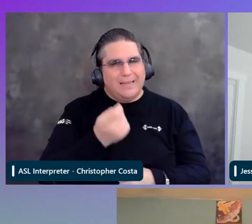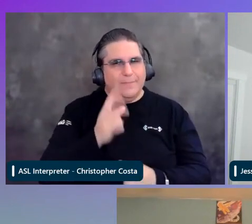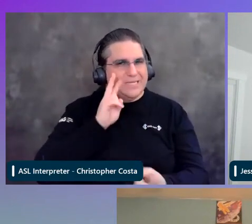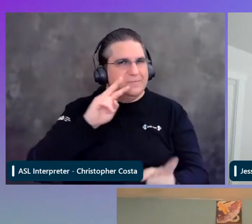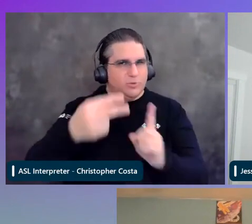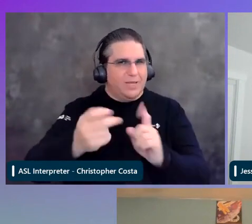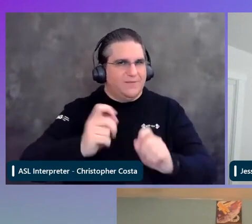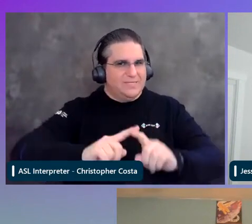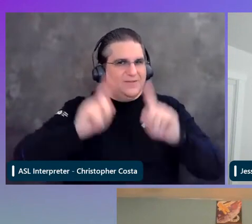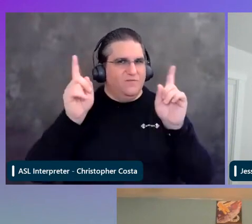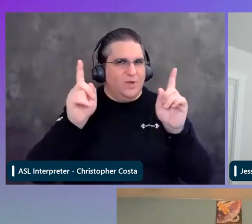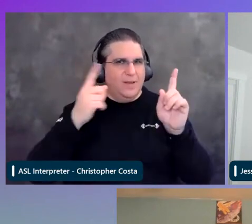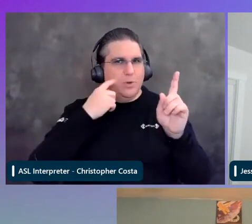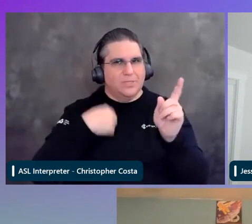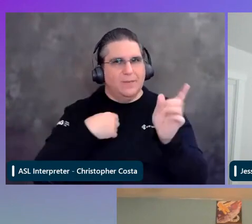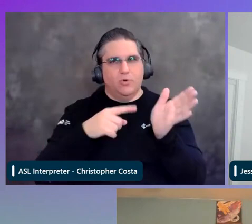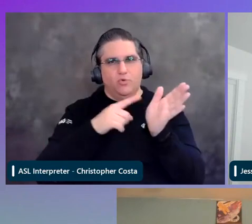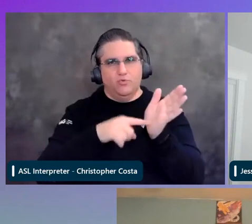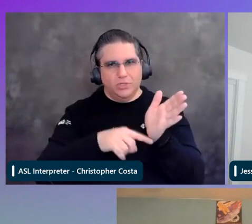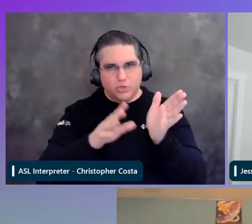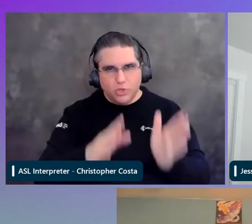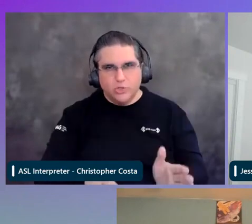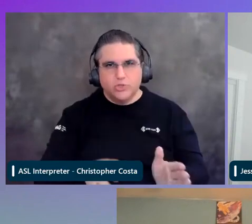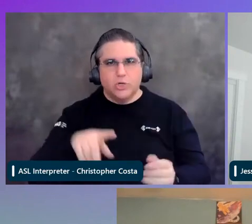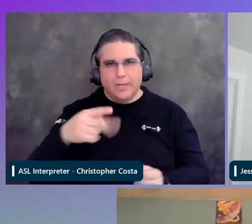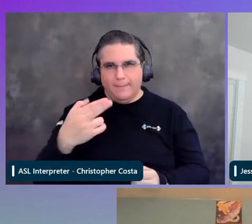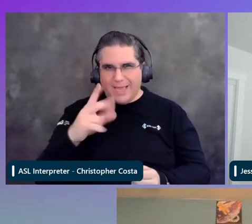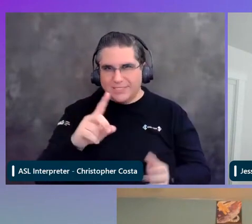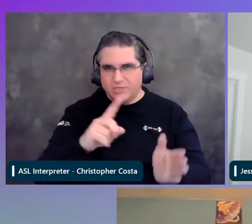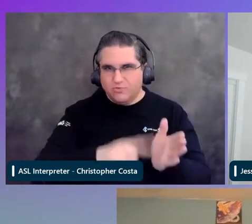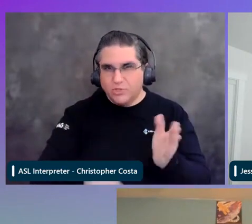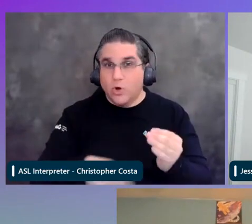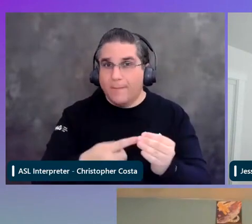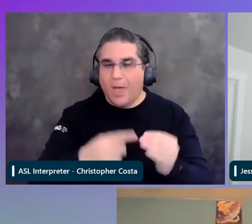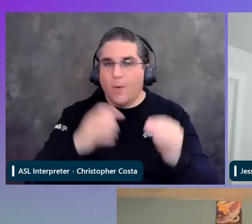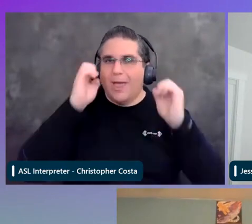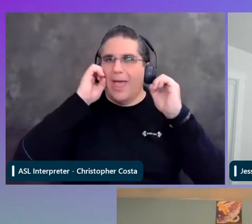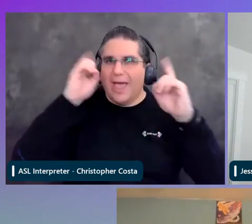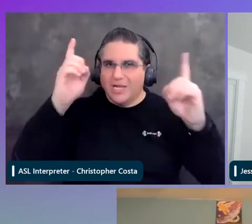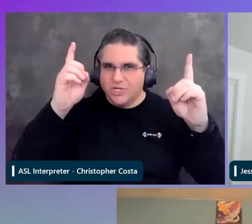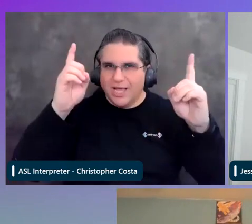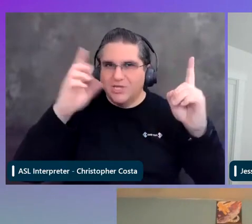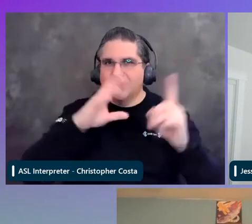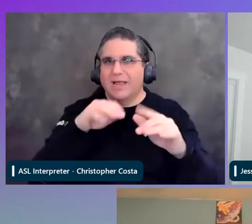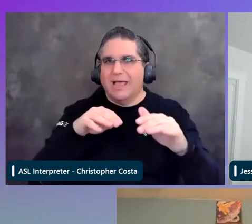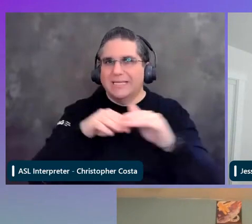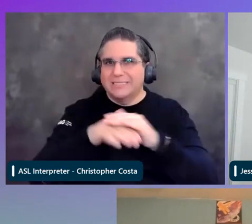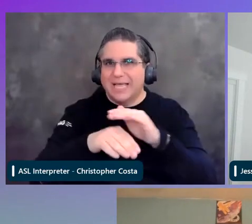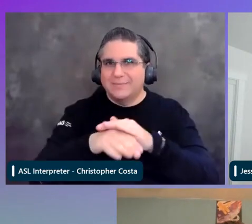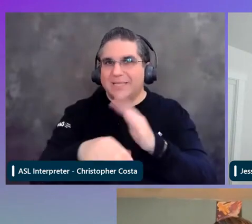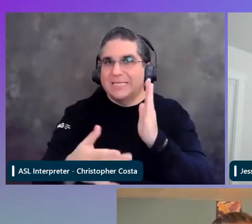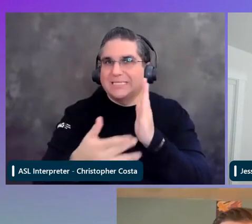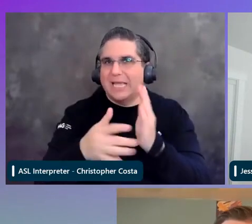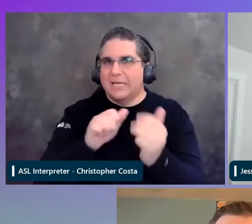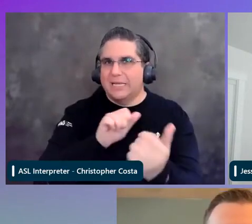PhD researcher on education of accessibility techniques. So